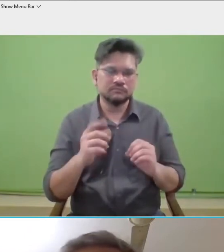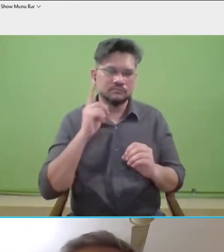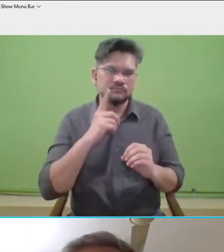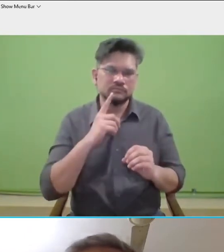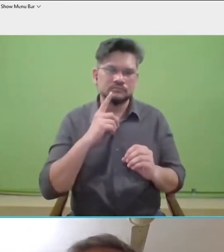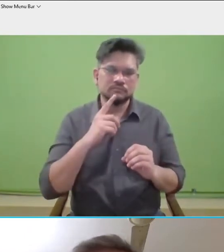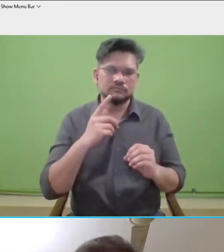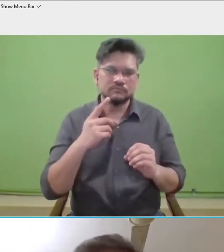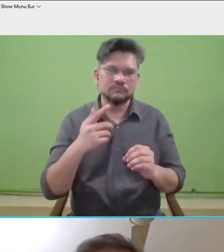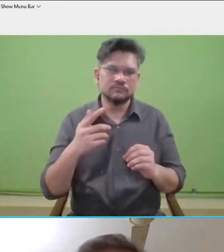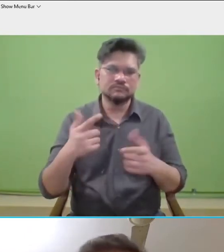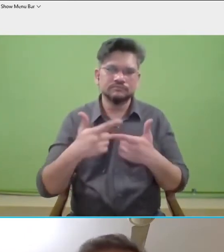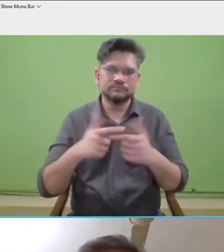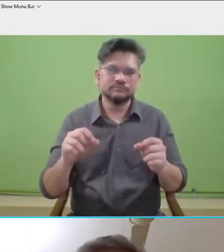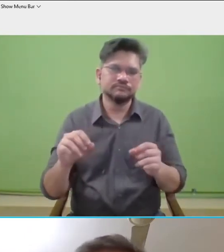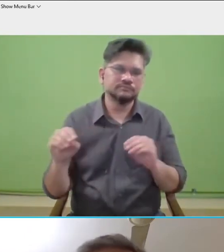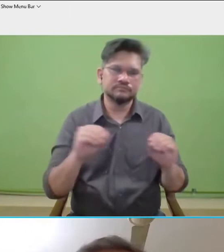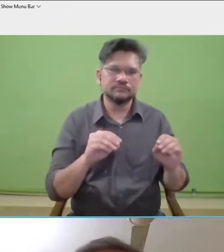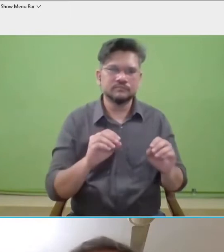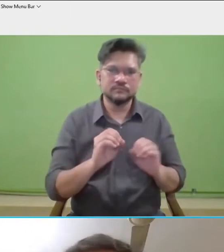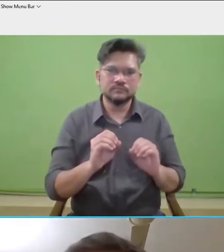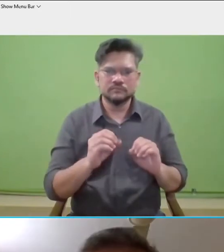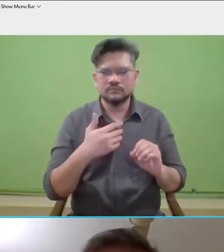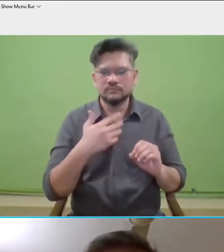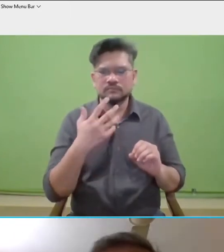in a linguistic some there are quite a few I am of course I am talking about